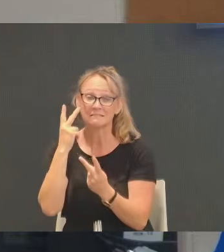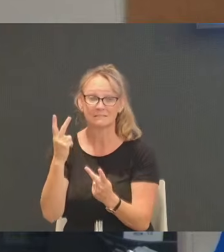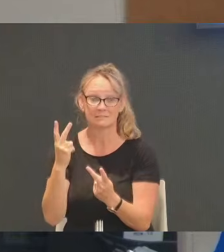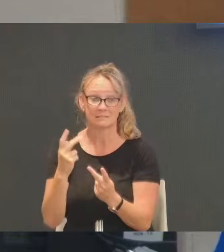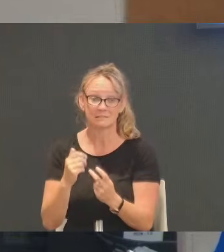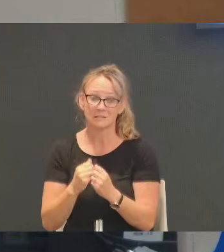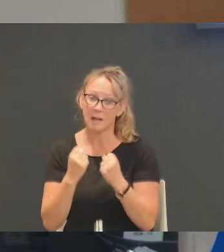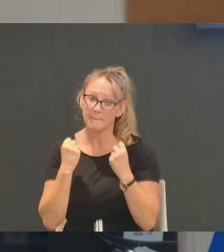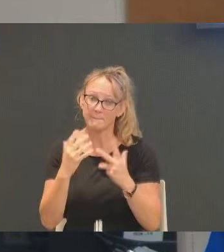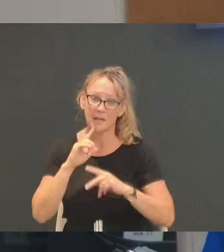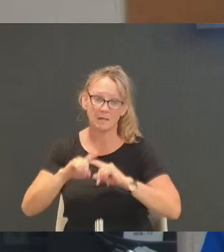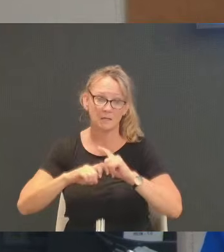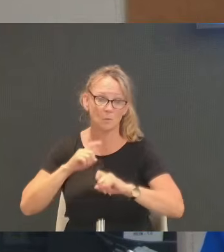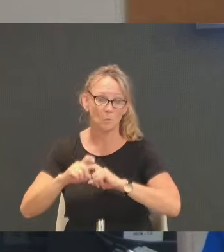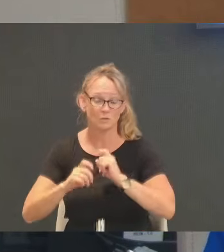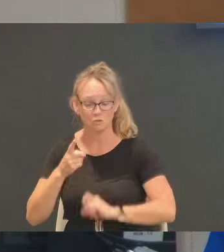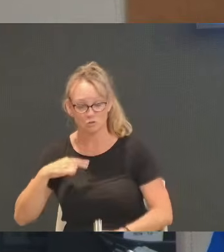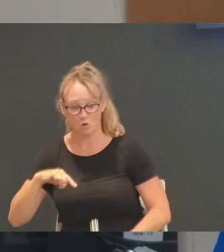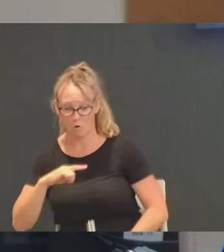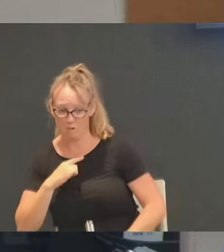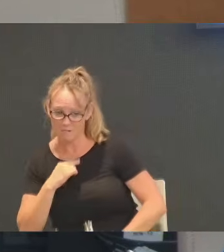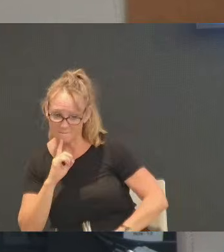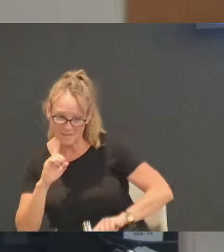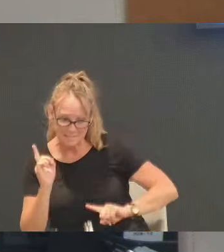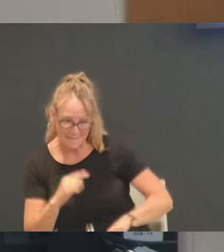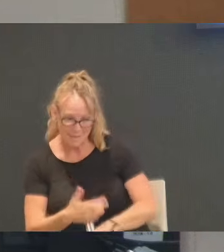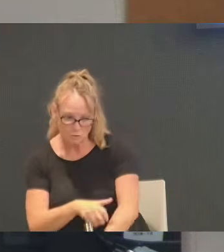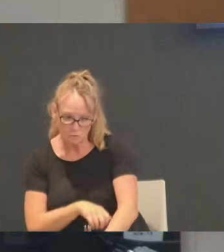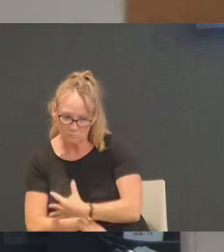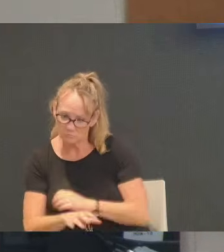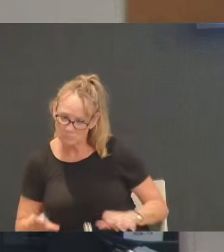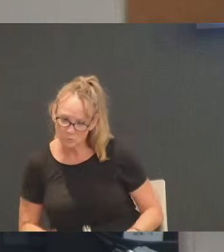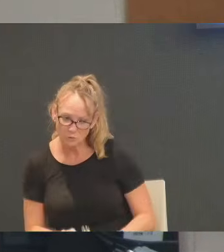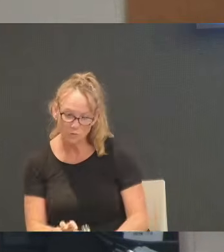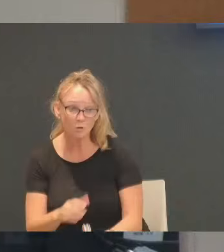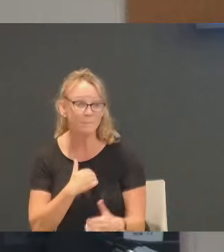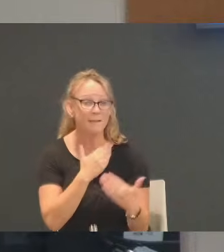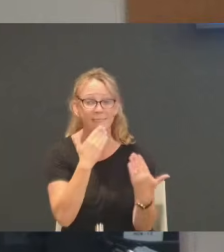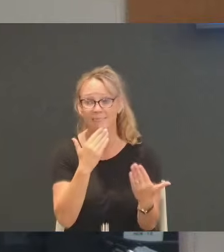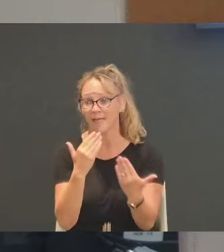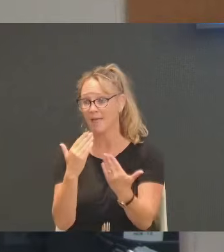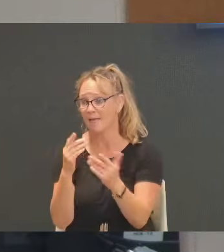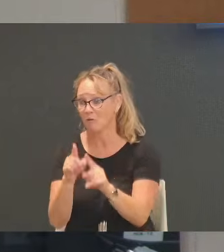and roll up our sleeves. So again thank you all for what you already have done and let me say I